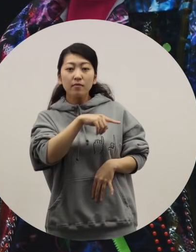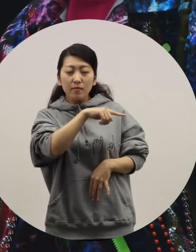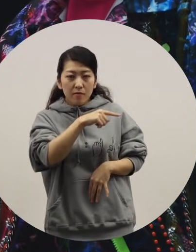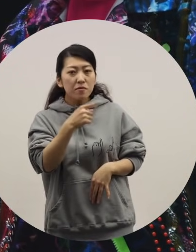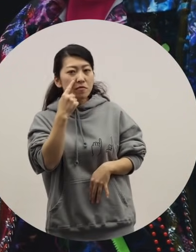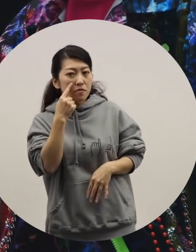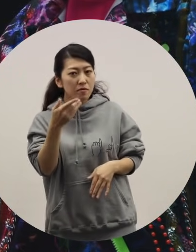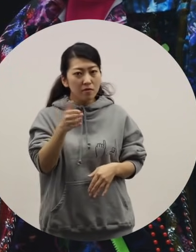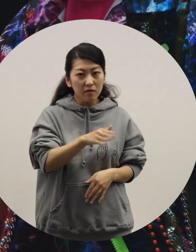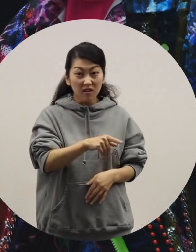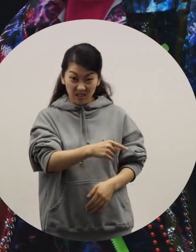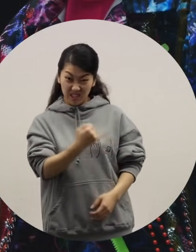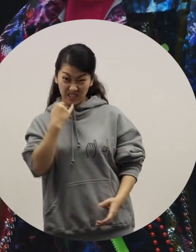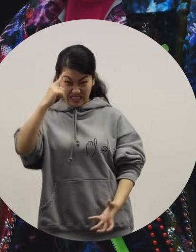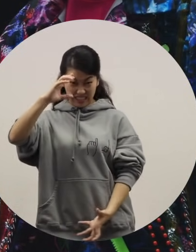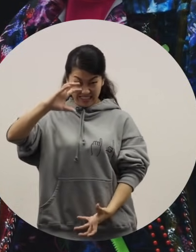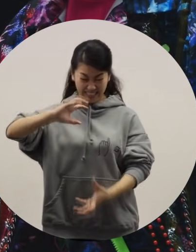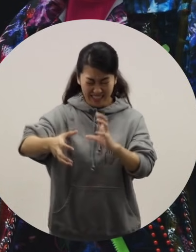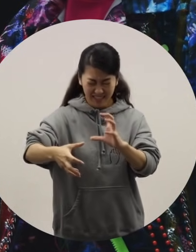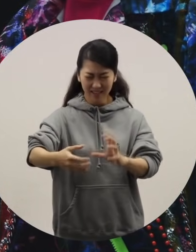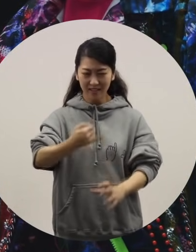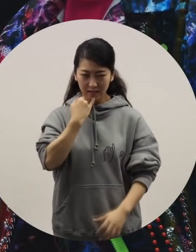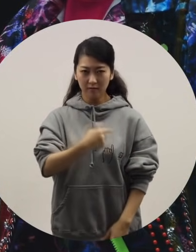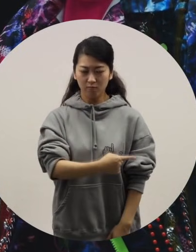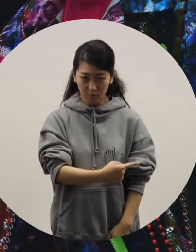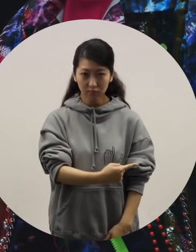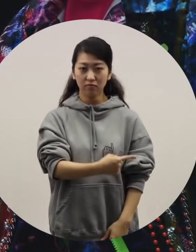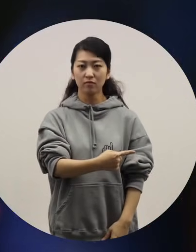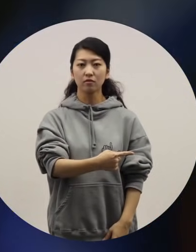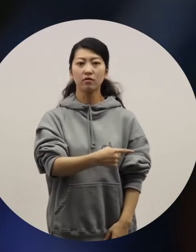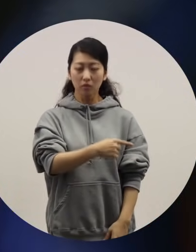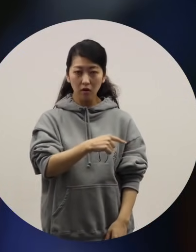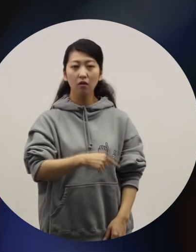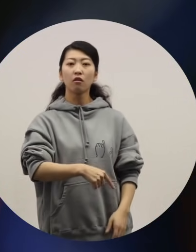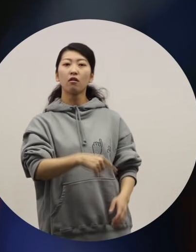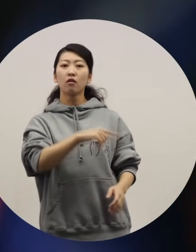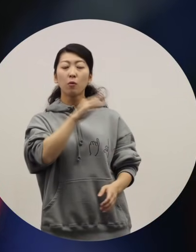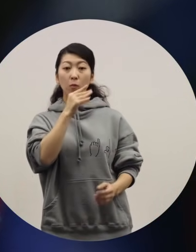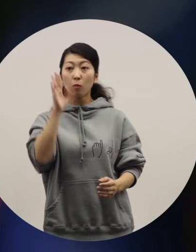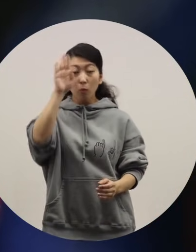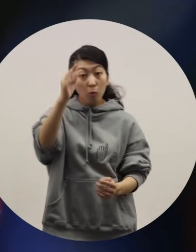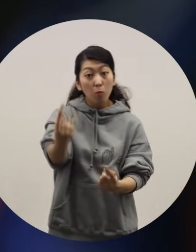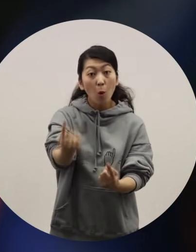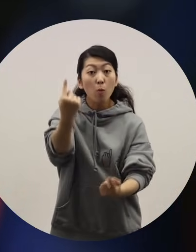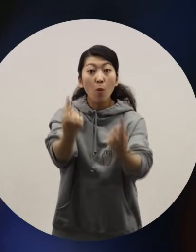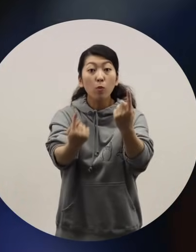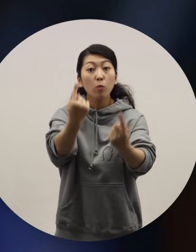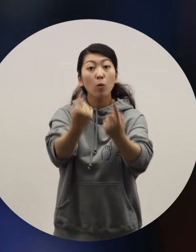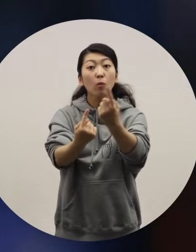It has been proven that we can create and wear any style we wish to express. I think this show